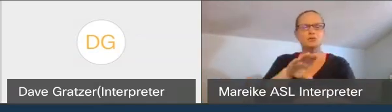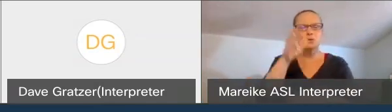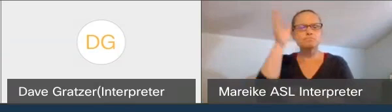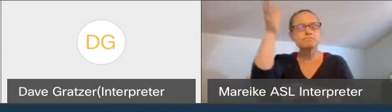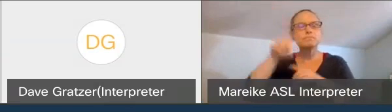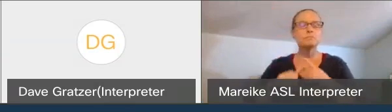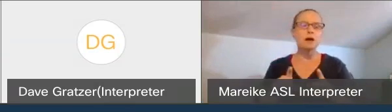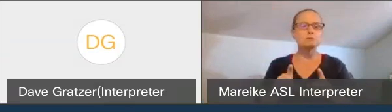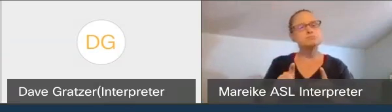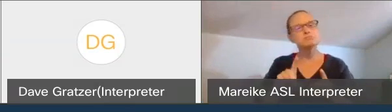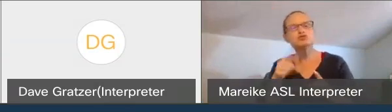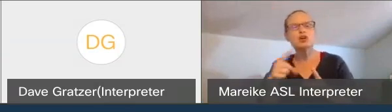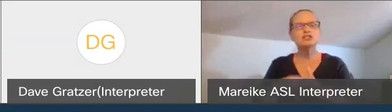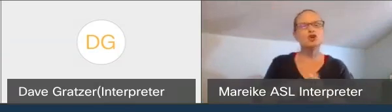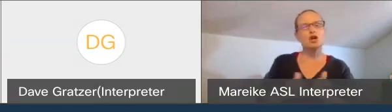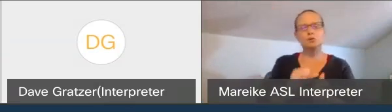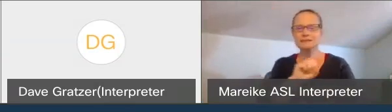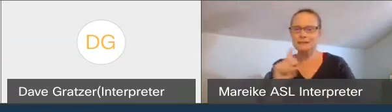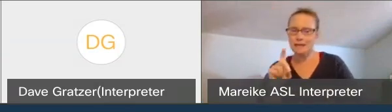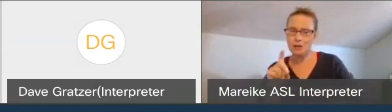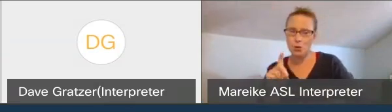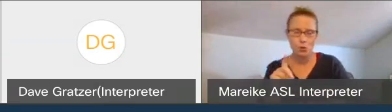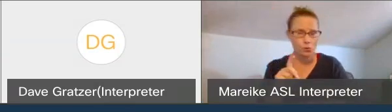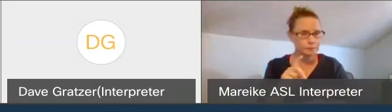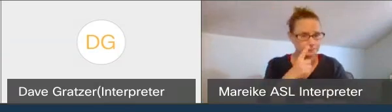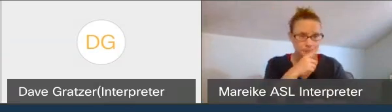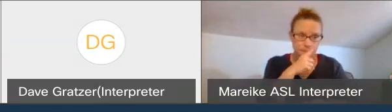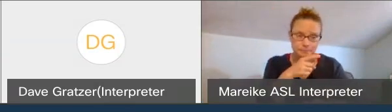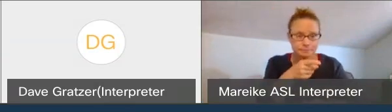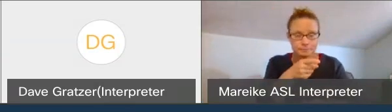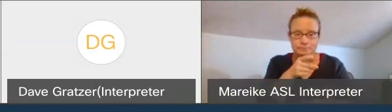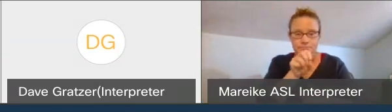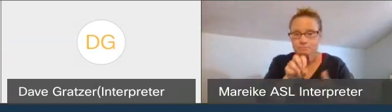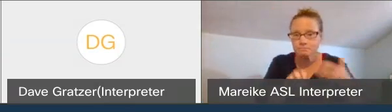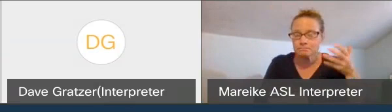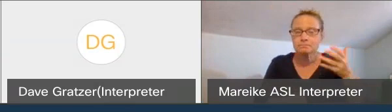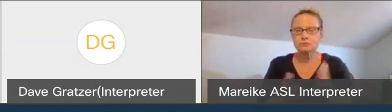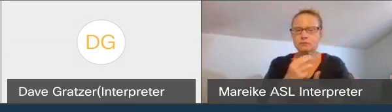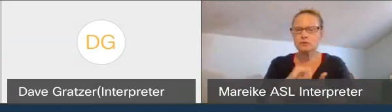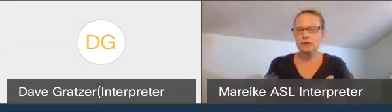but, um, just starting with San Diego, if you could just, uh, review that again, that would be great.